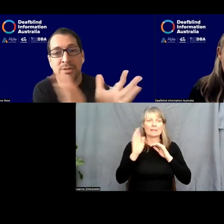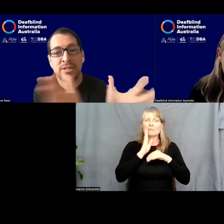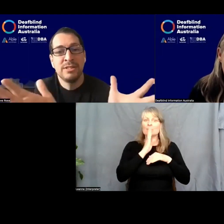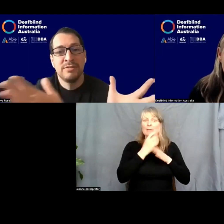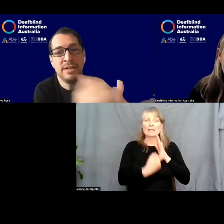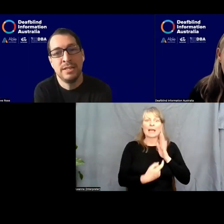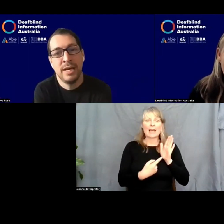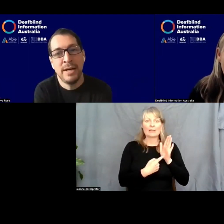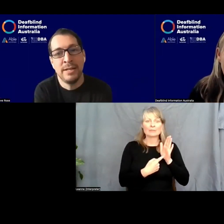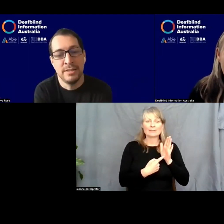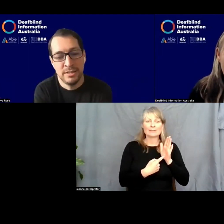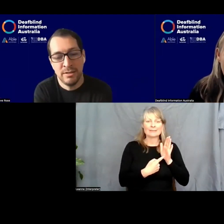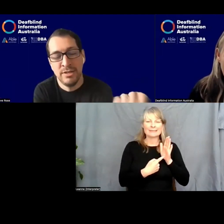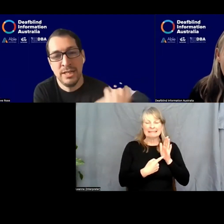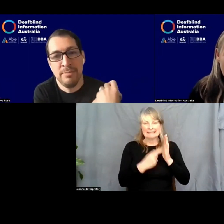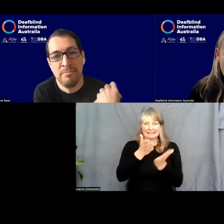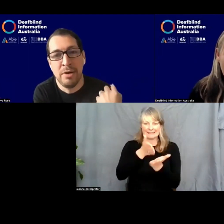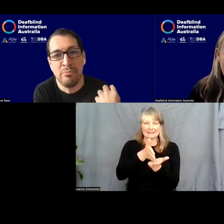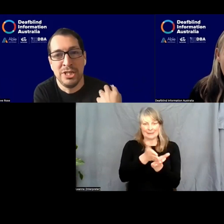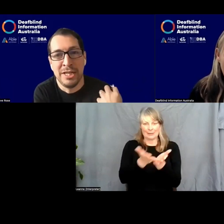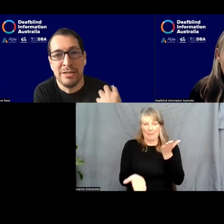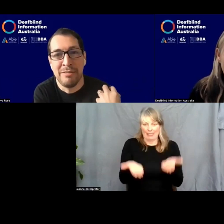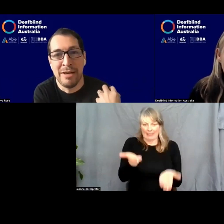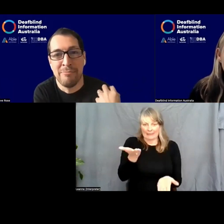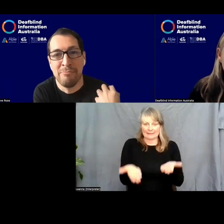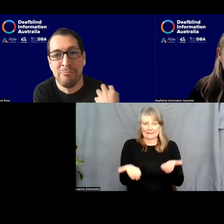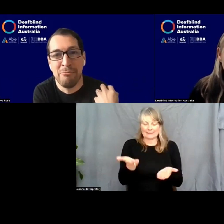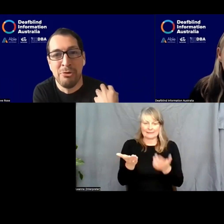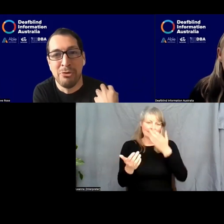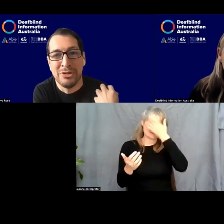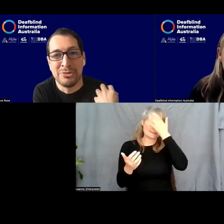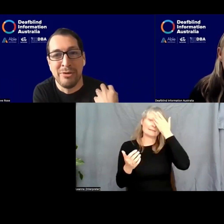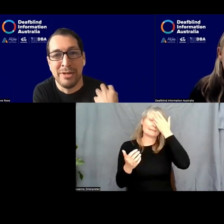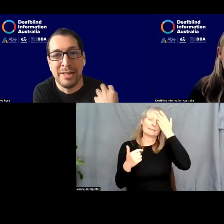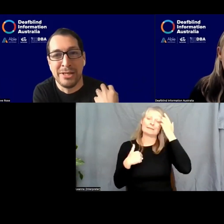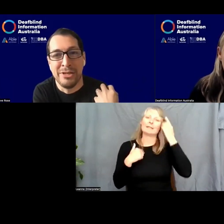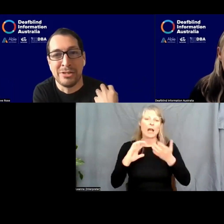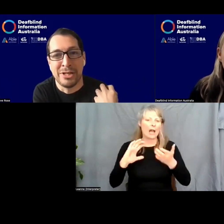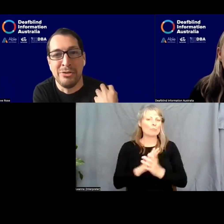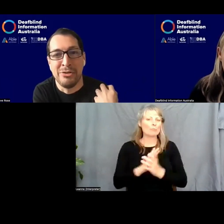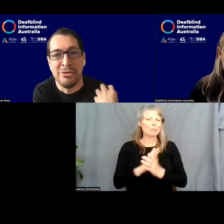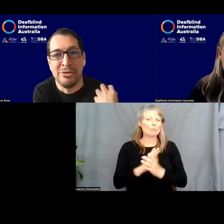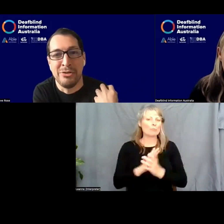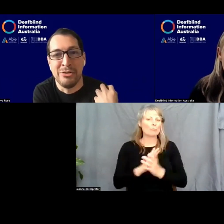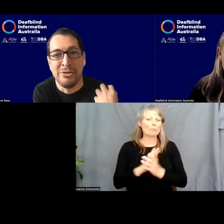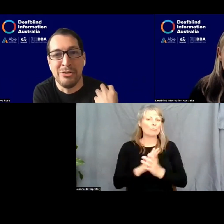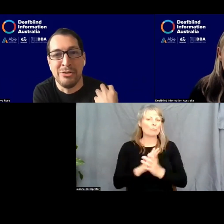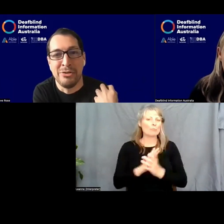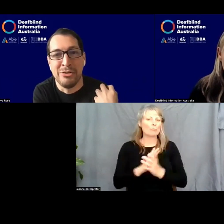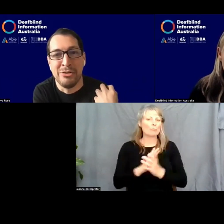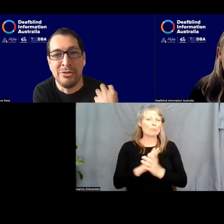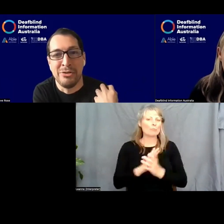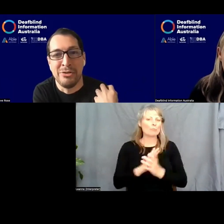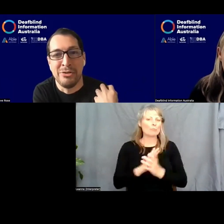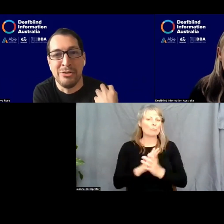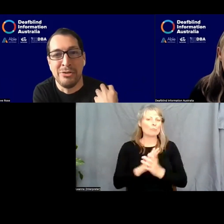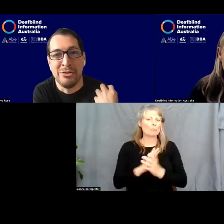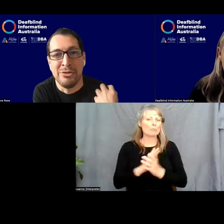It's finding that balance so I really appreciate that viewpoint as well, thank you because I knew you would have a much more balanced one.